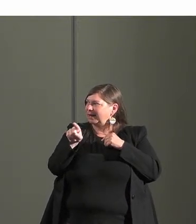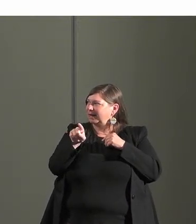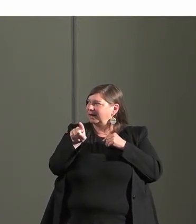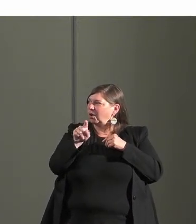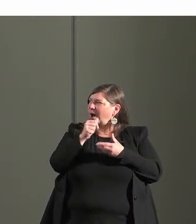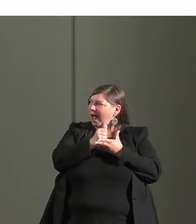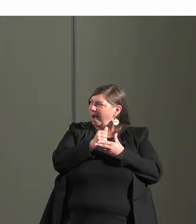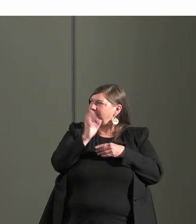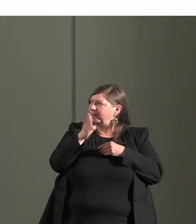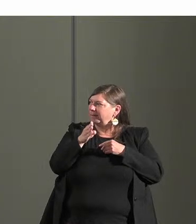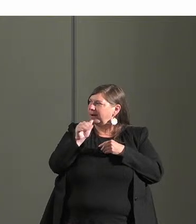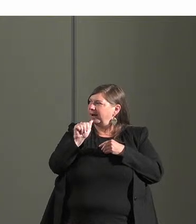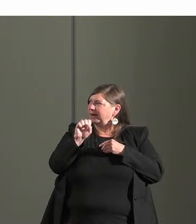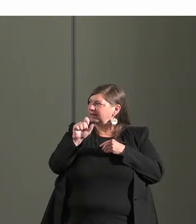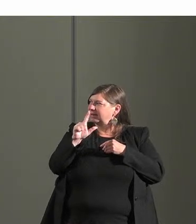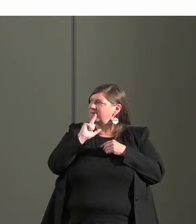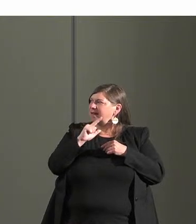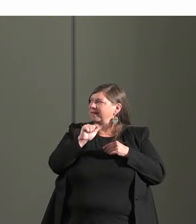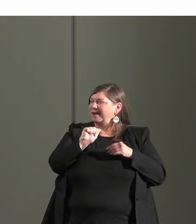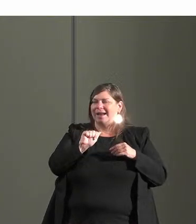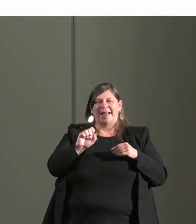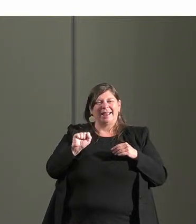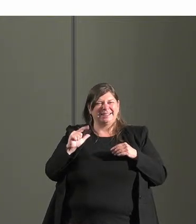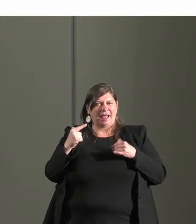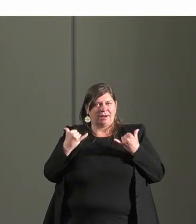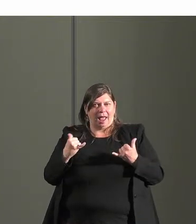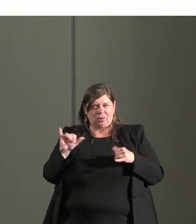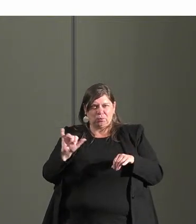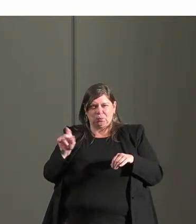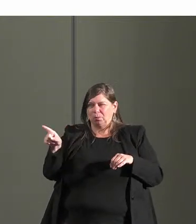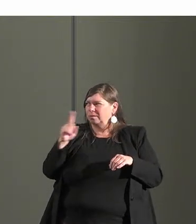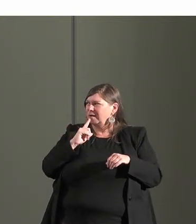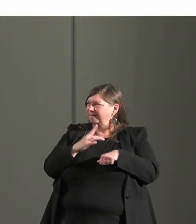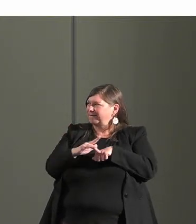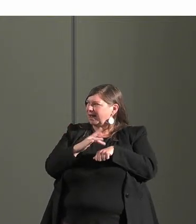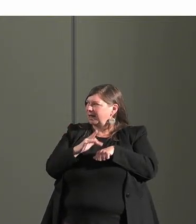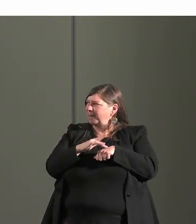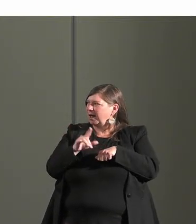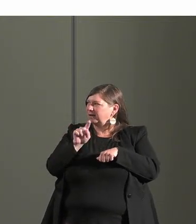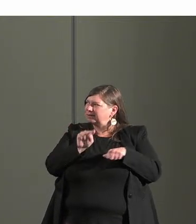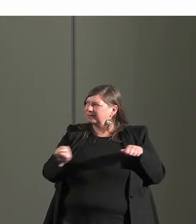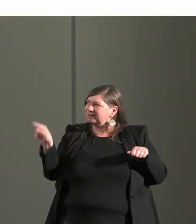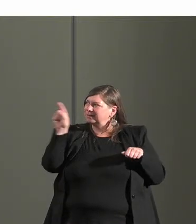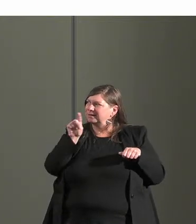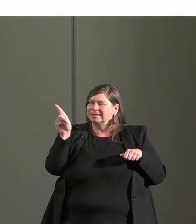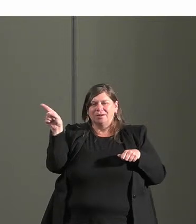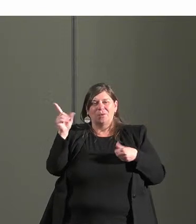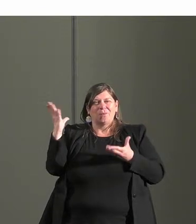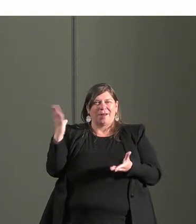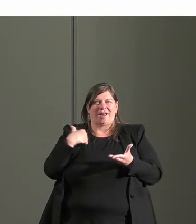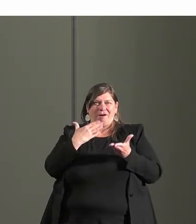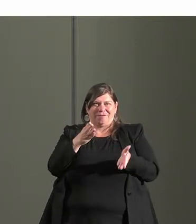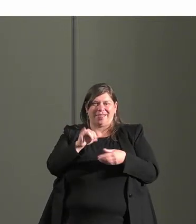code, code code and disability support. We do it ASL now.